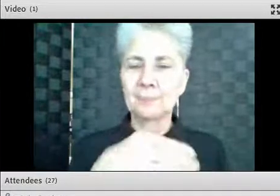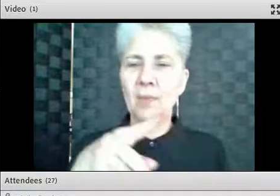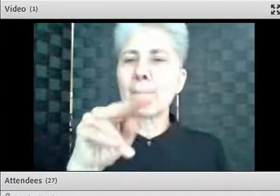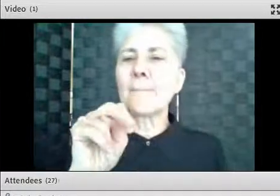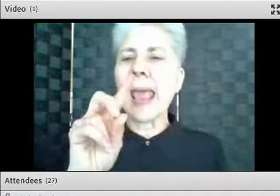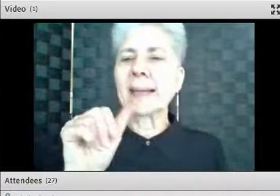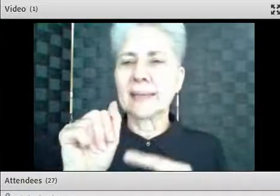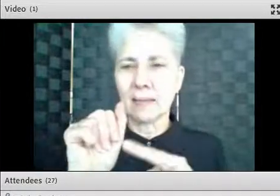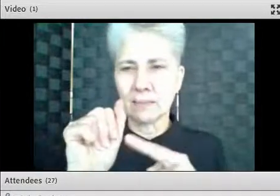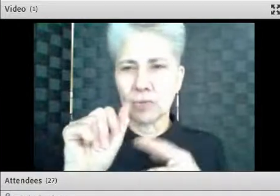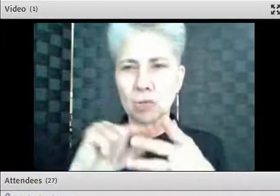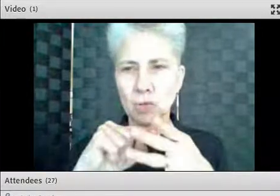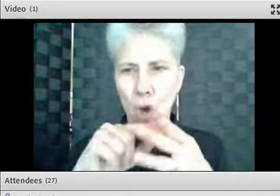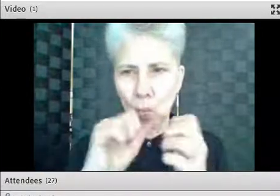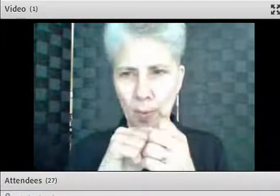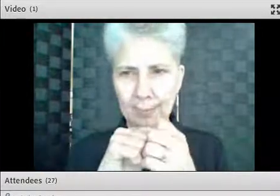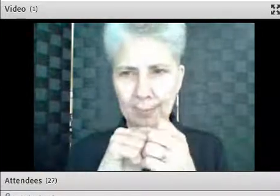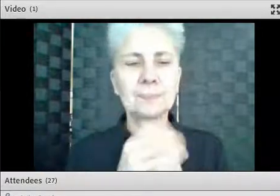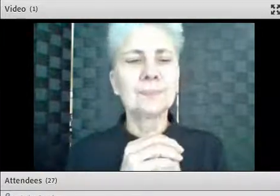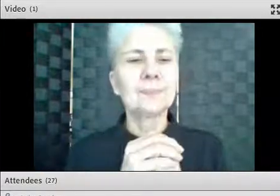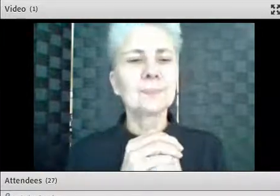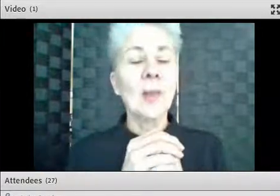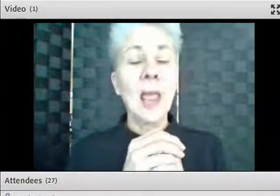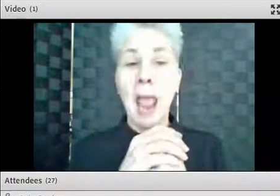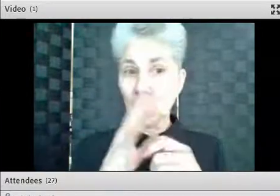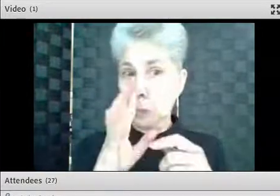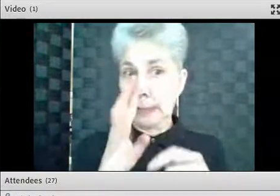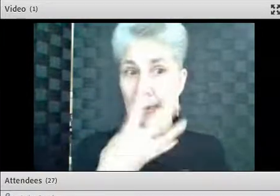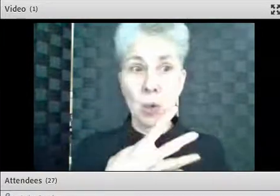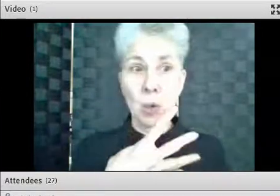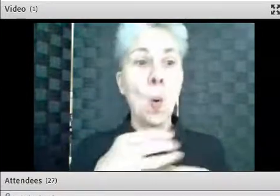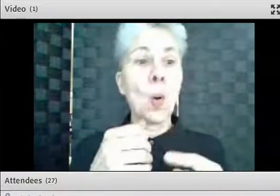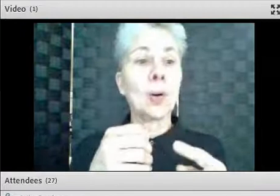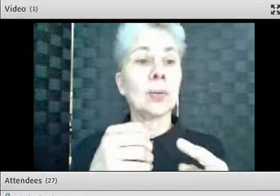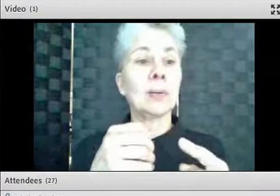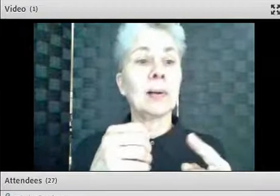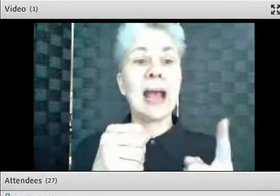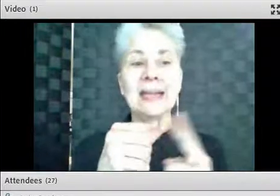Also, you can, like I said, ignore initial articles... [ Audio drop ]